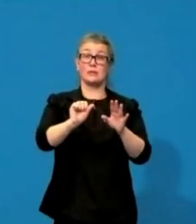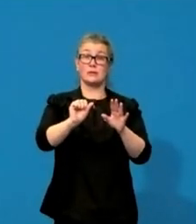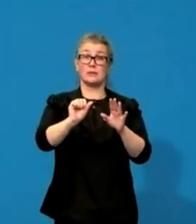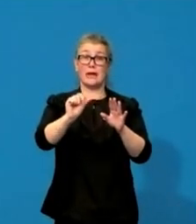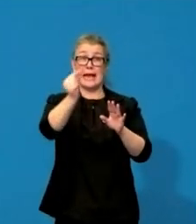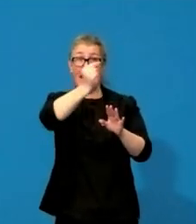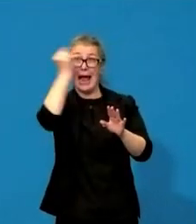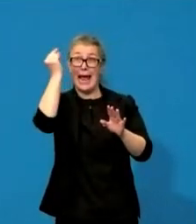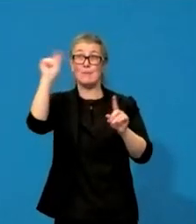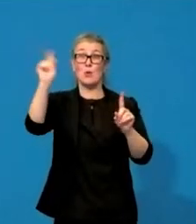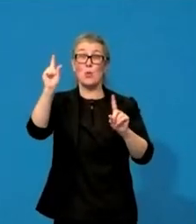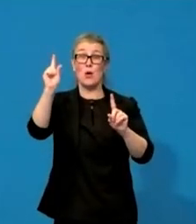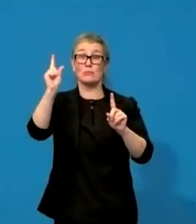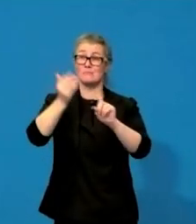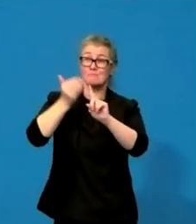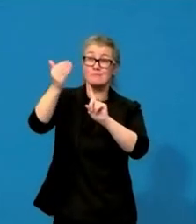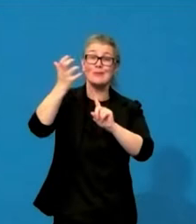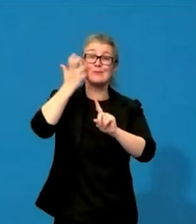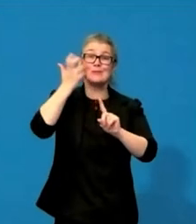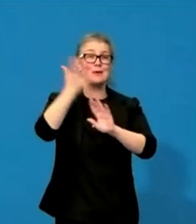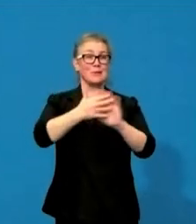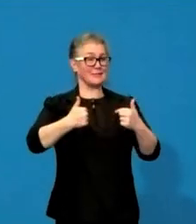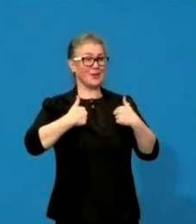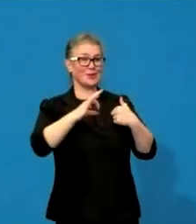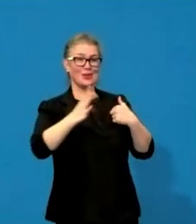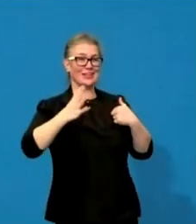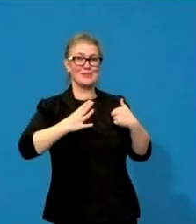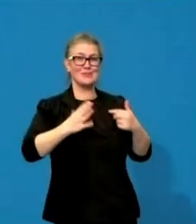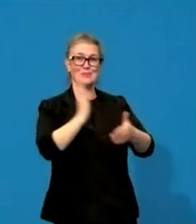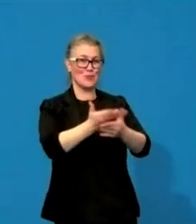herself out of a job, and she will explain the thinking behind that.